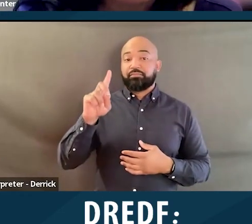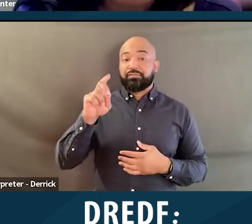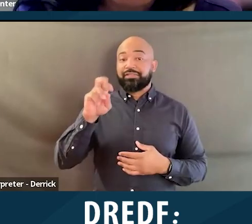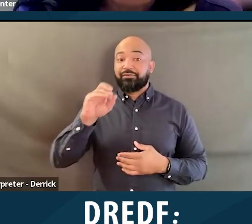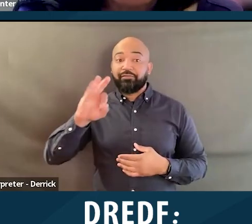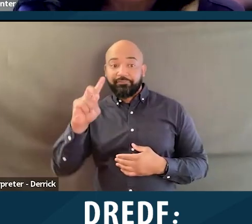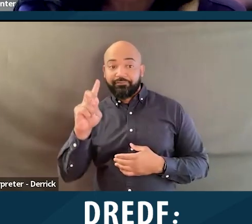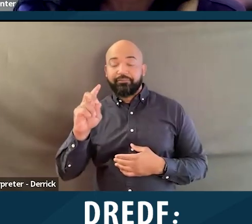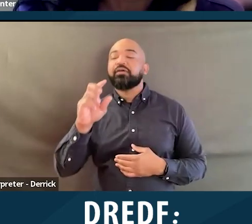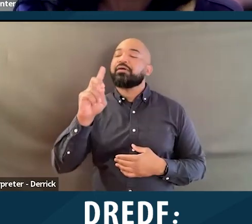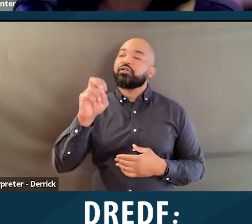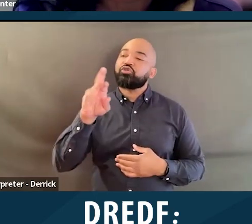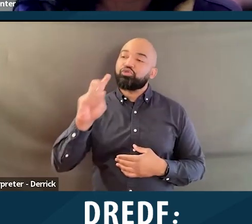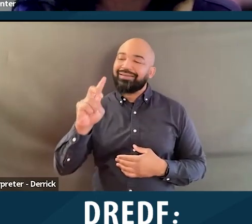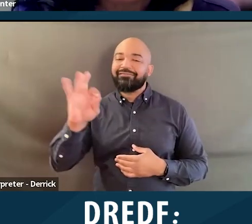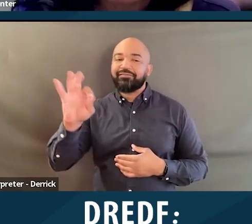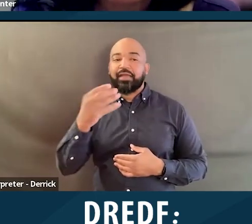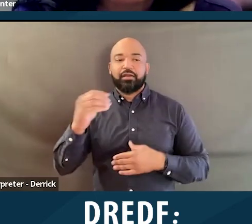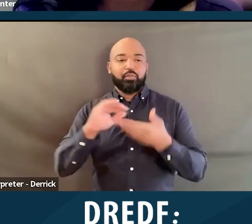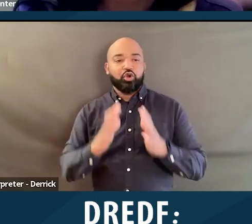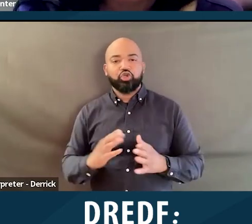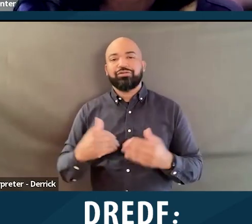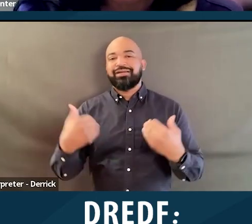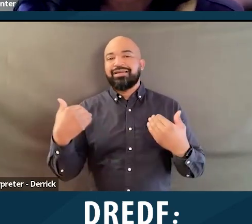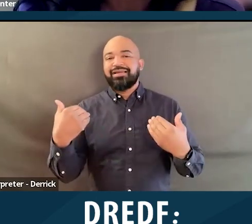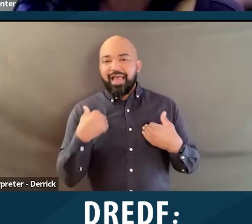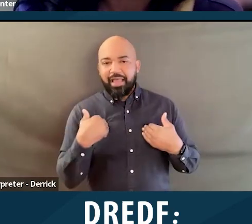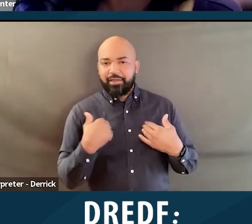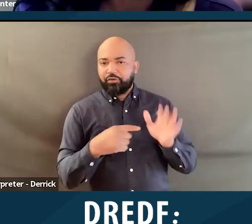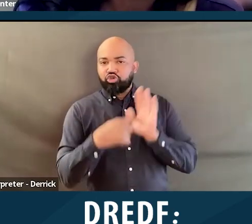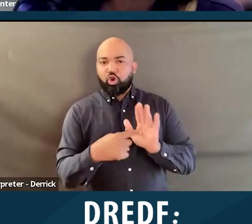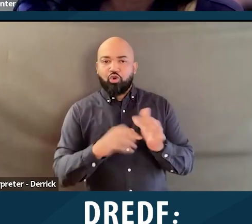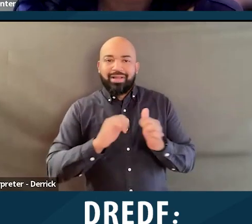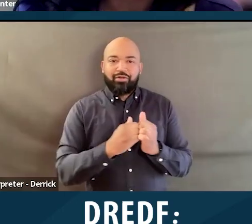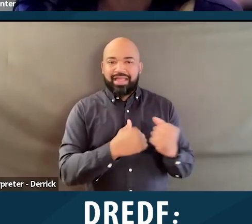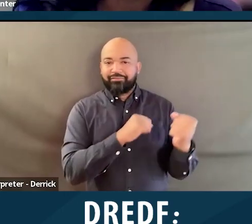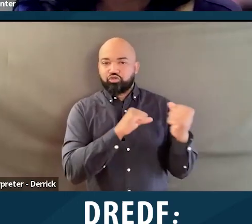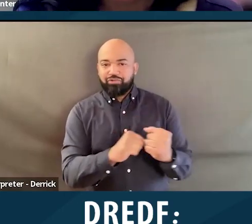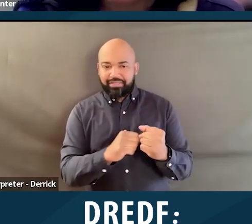and supports and helps keep people in the community. DREDF just, and its partners,